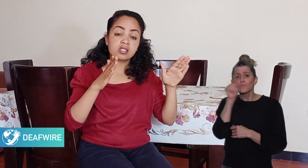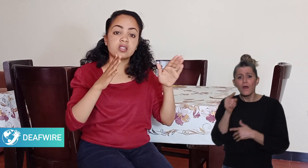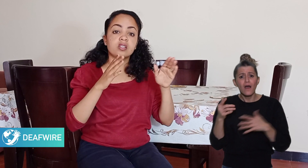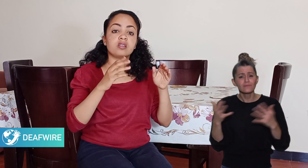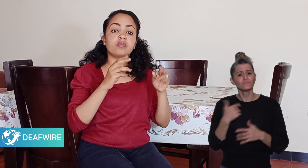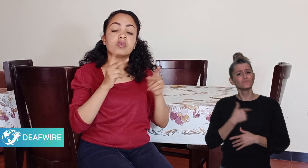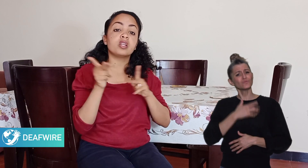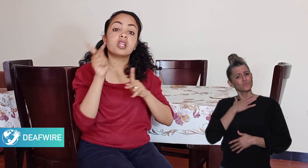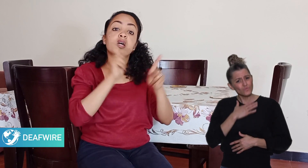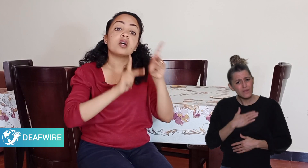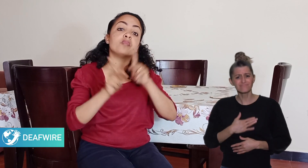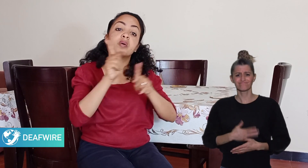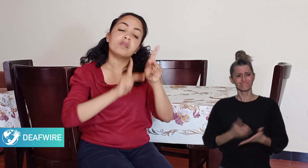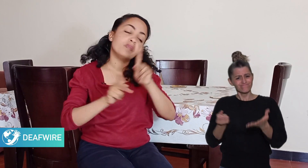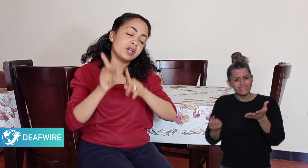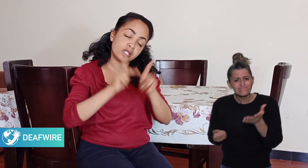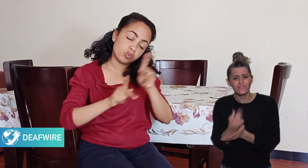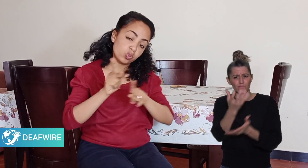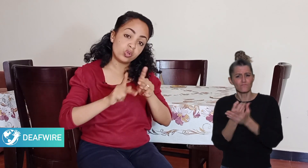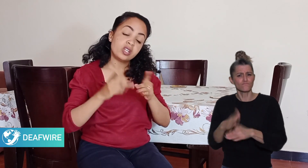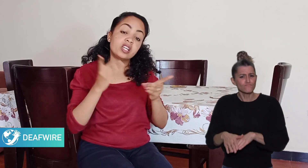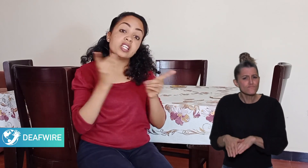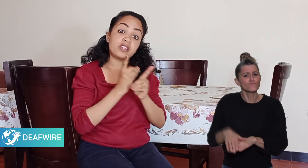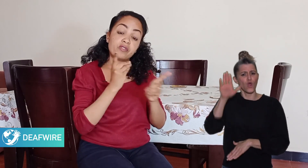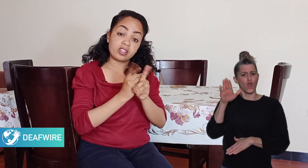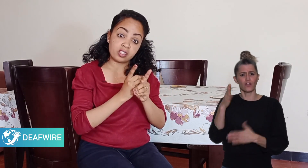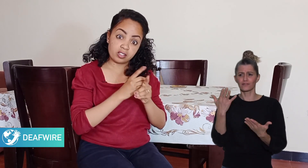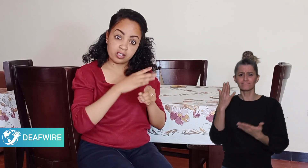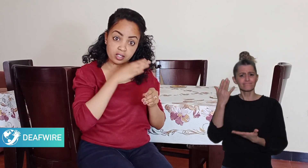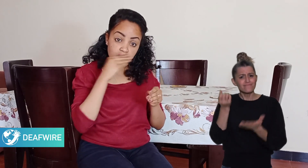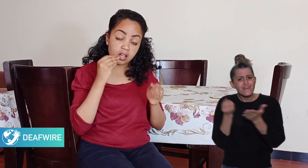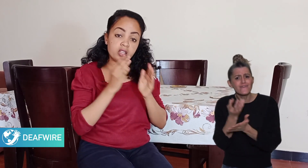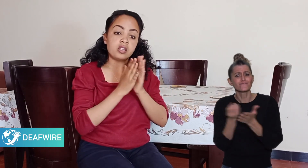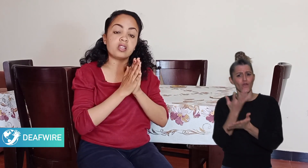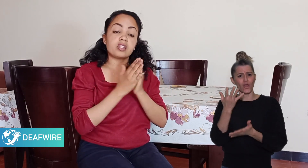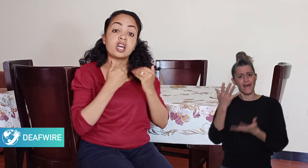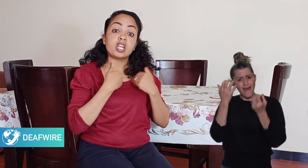involved in the Deaf community because I wanted to raise